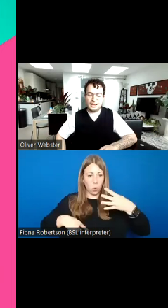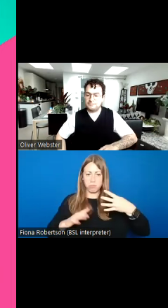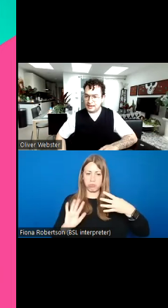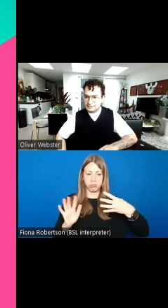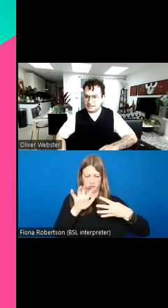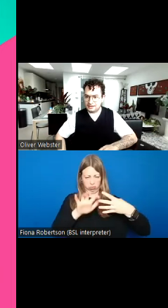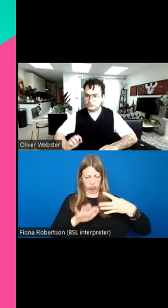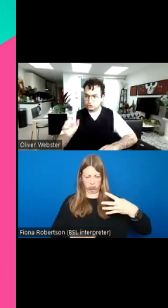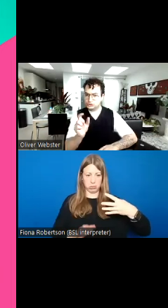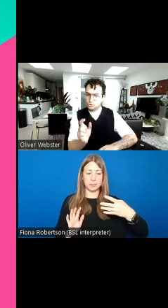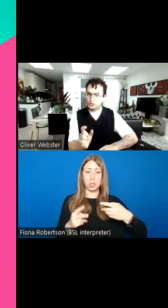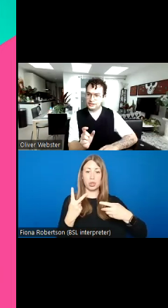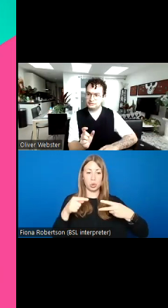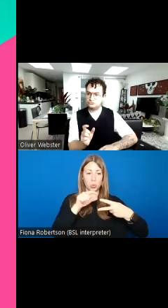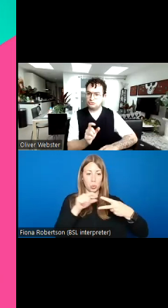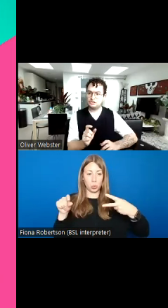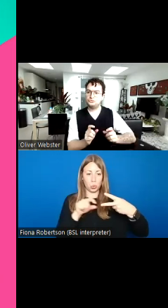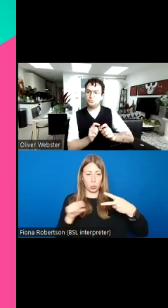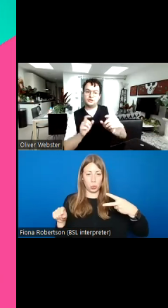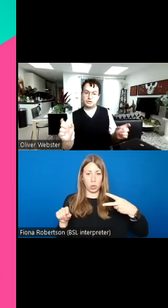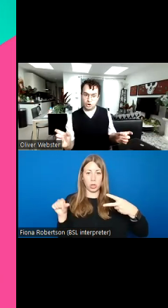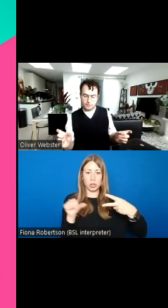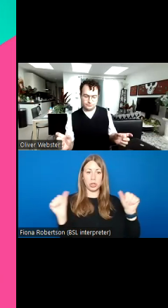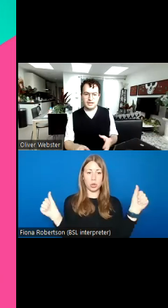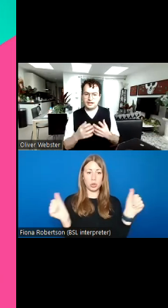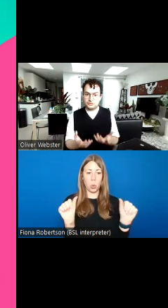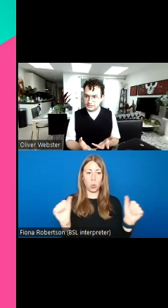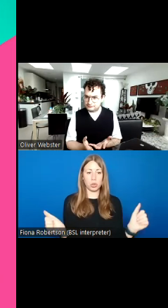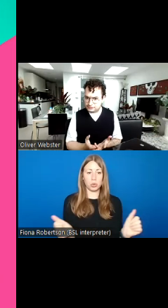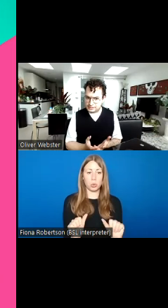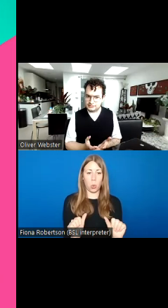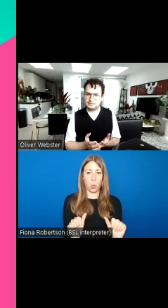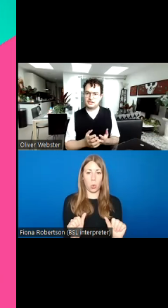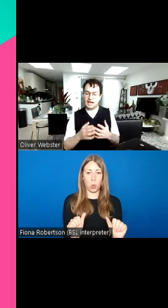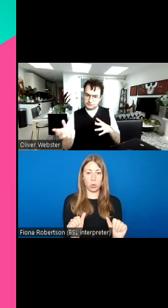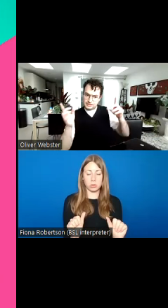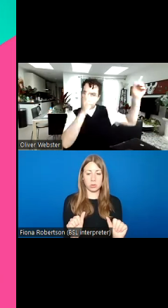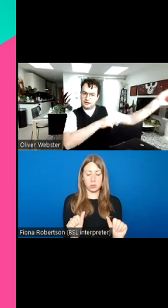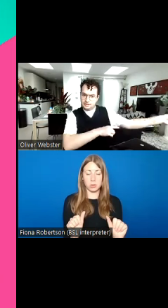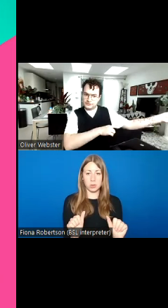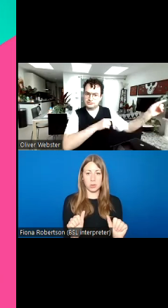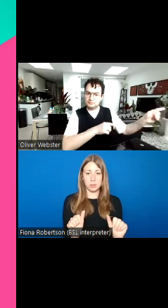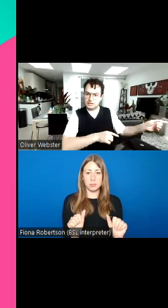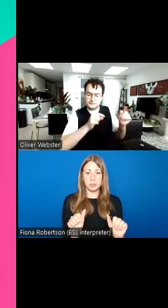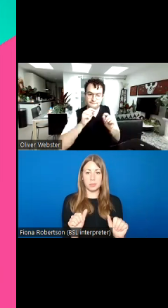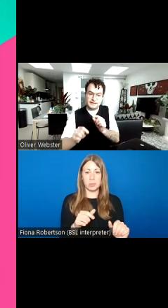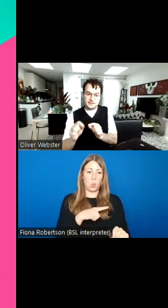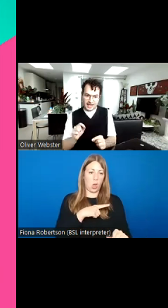It's better to have two short lines rather than one long one. The reason for this is that, as we said earlier, subtitles fill in the gaps.